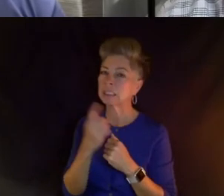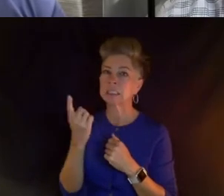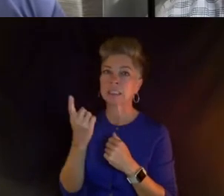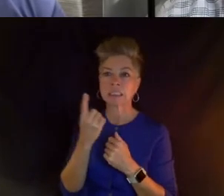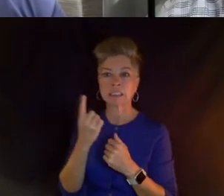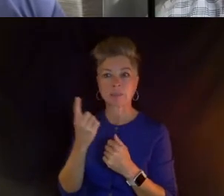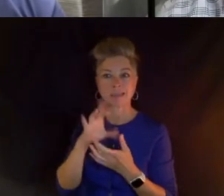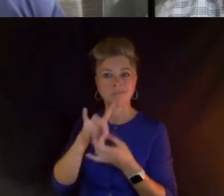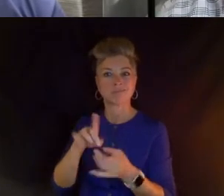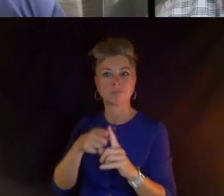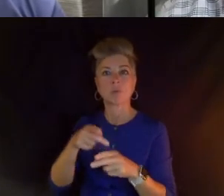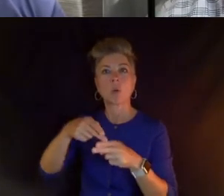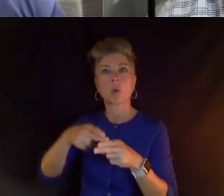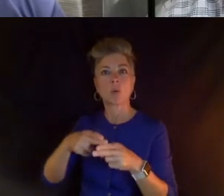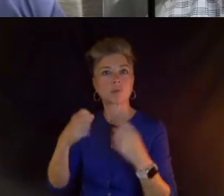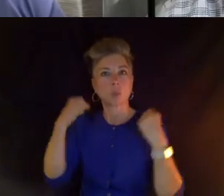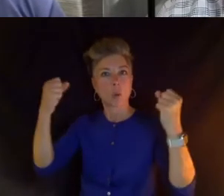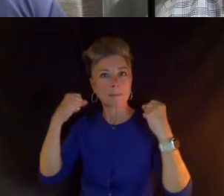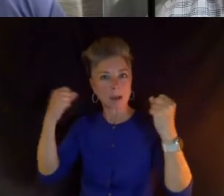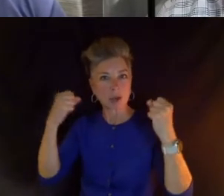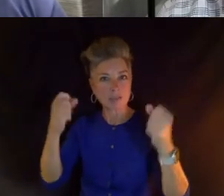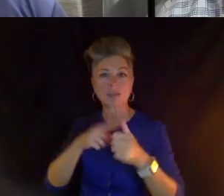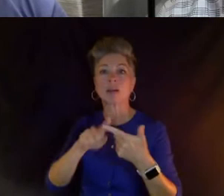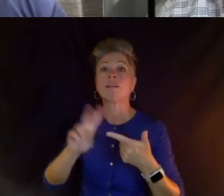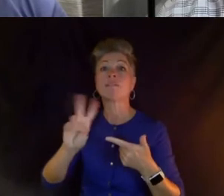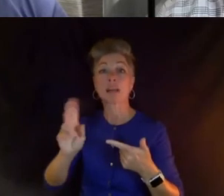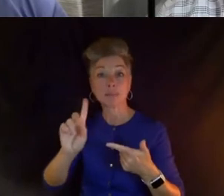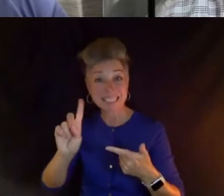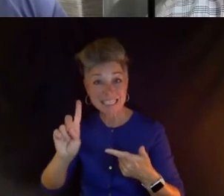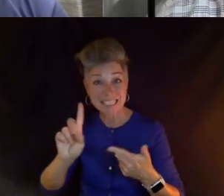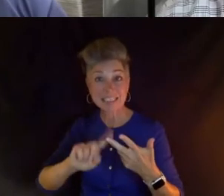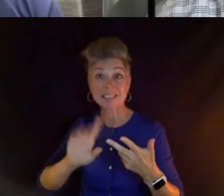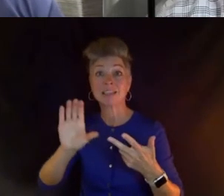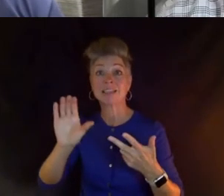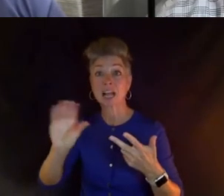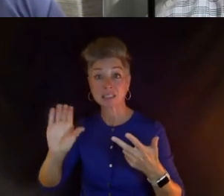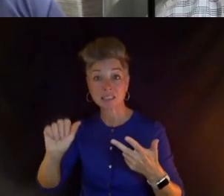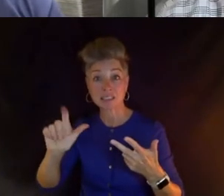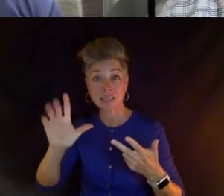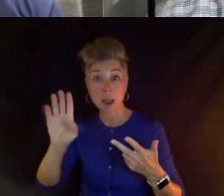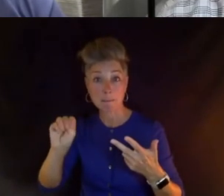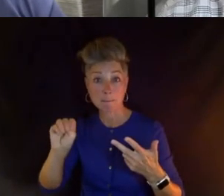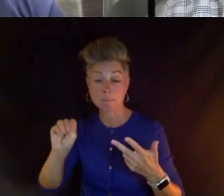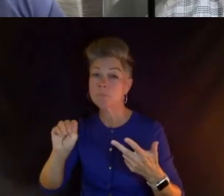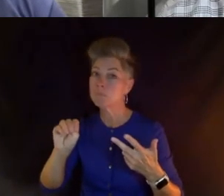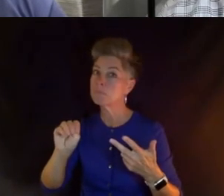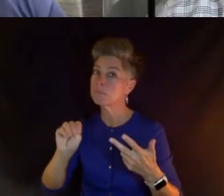appropriate amounts of vitamin D and calcium. The fact that you're connected to an endocrinologist is of utmost importance